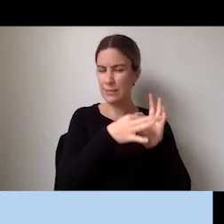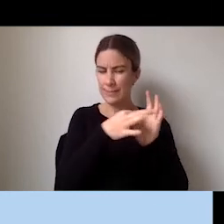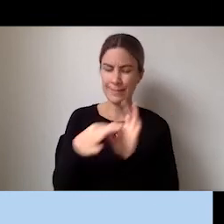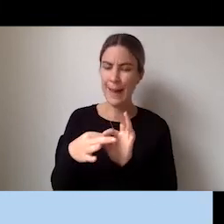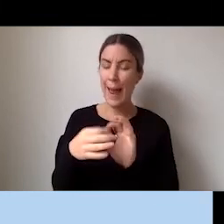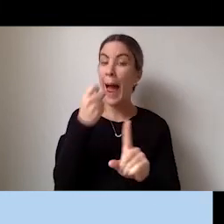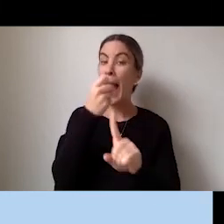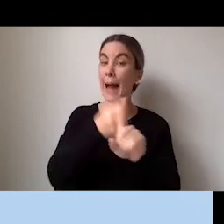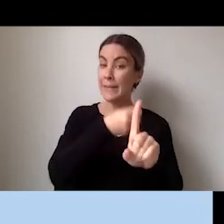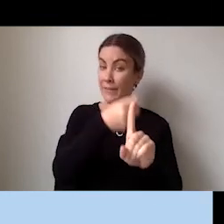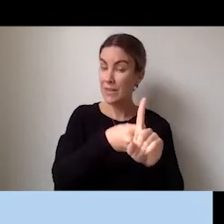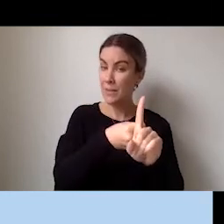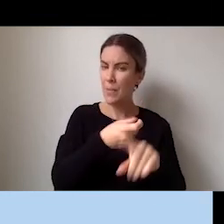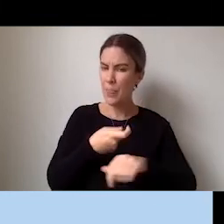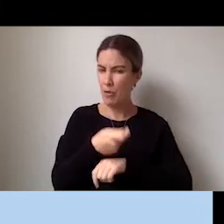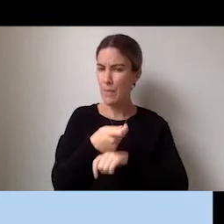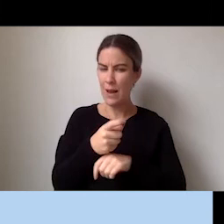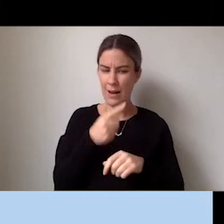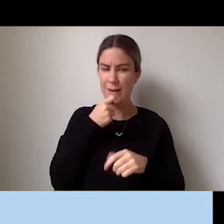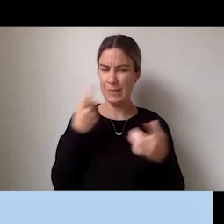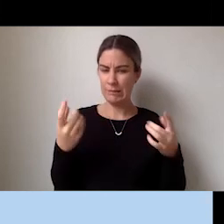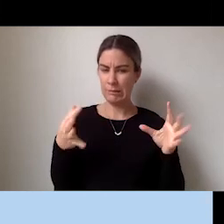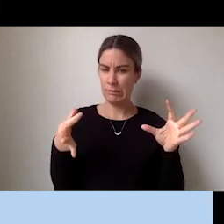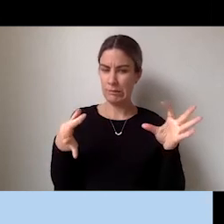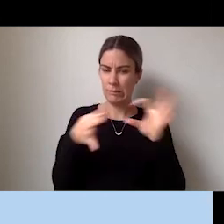And sees those two things as fundamentally linked. I suppose